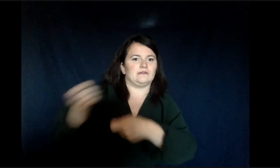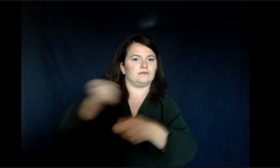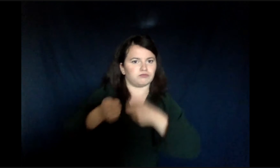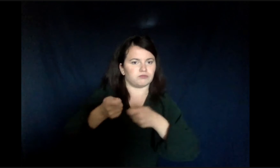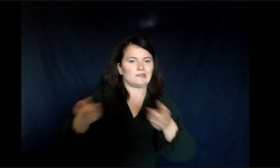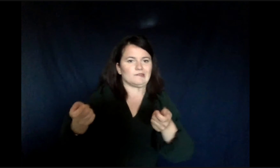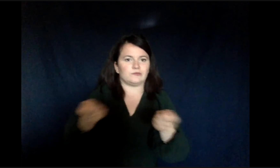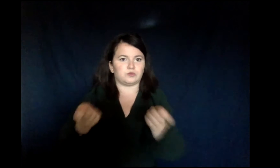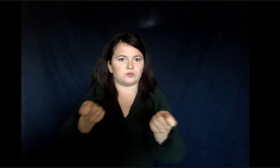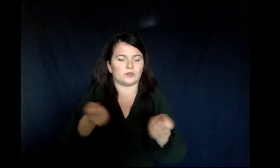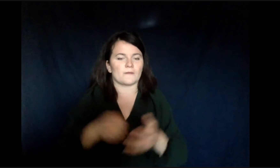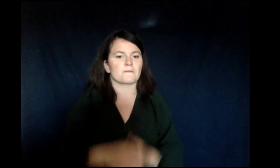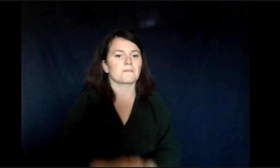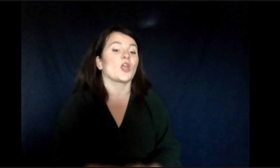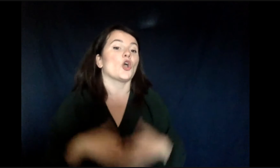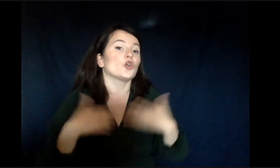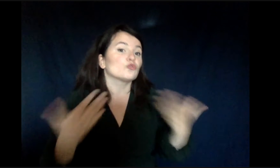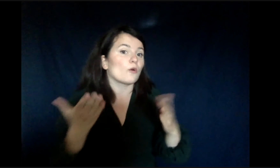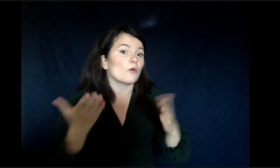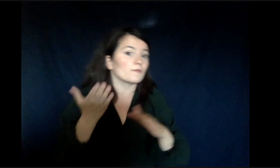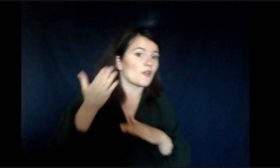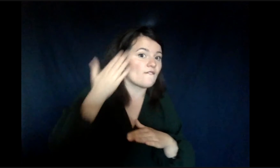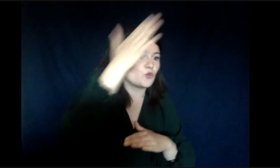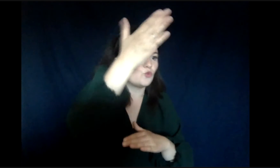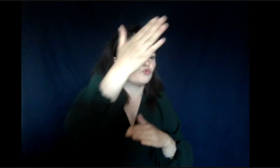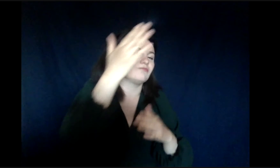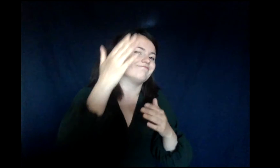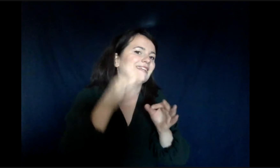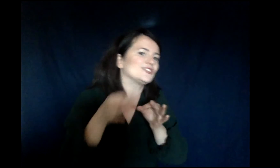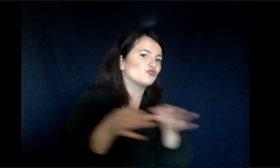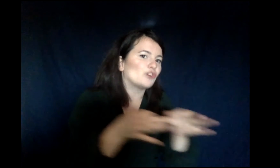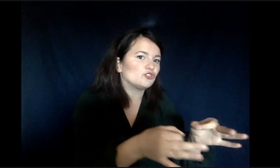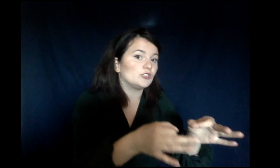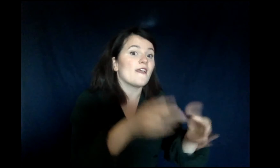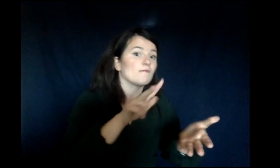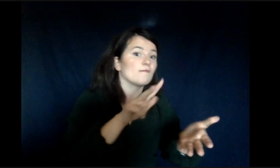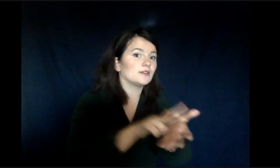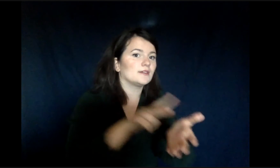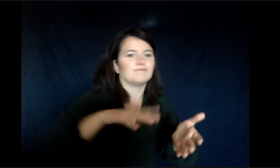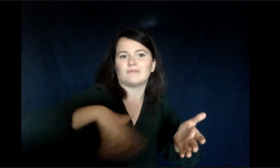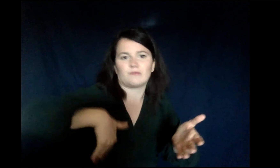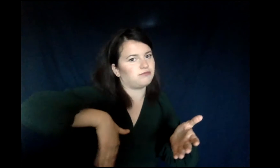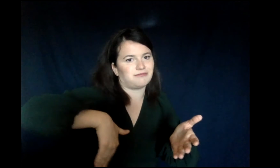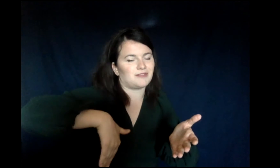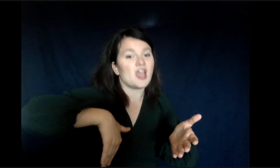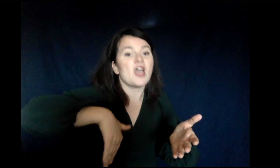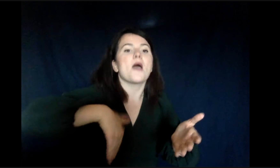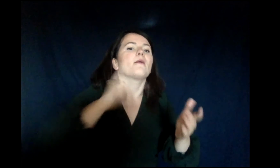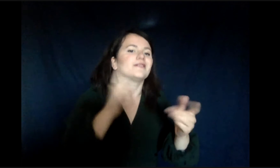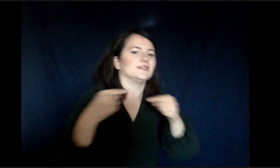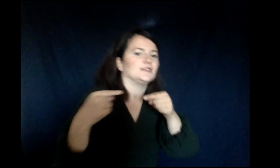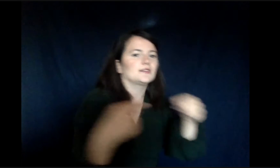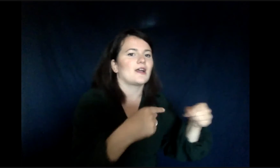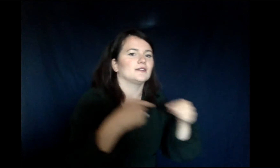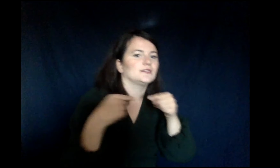because it's still under internal discussions it'll have to take into account the impact of the crisis